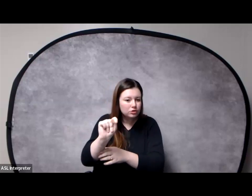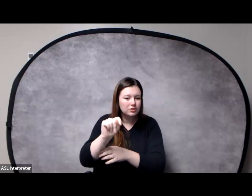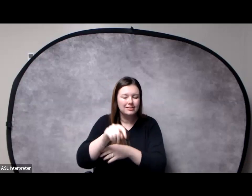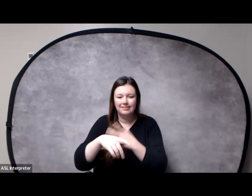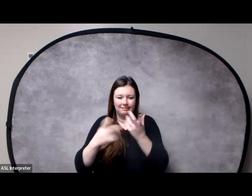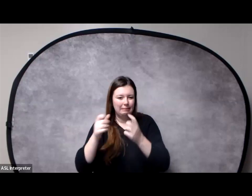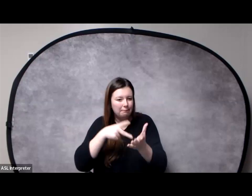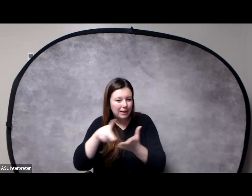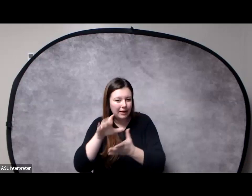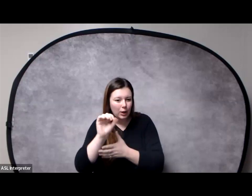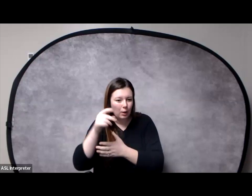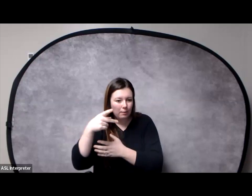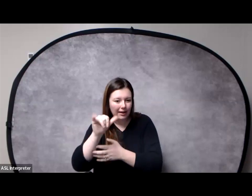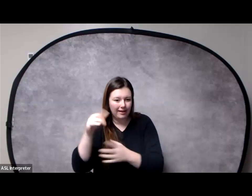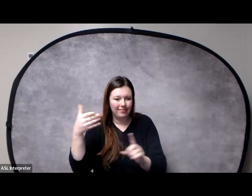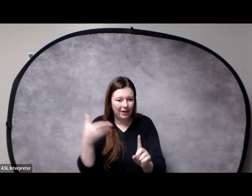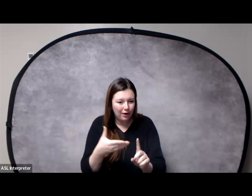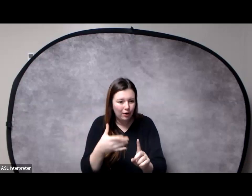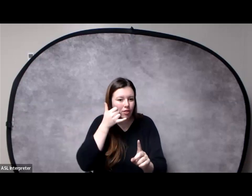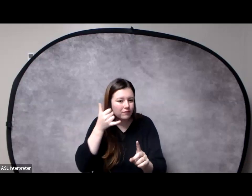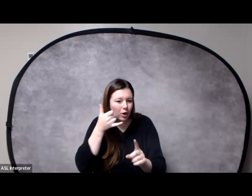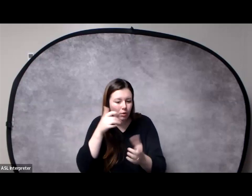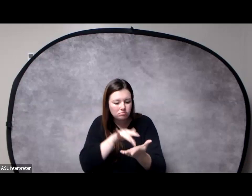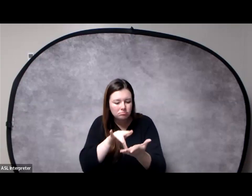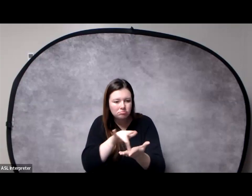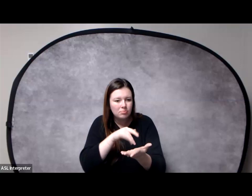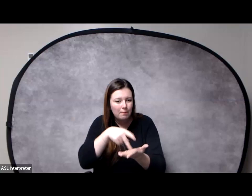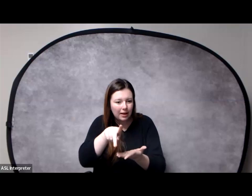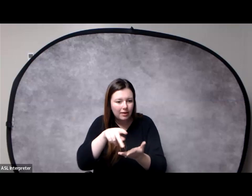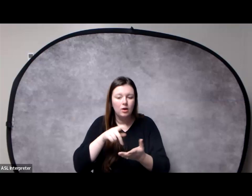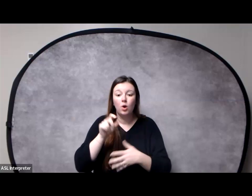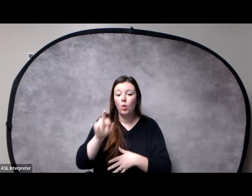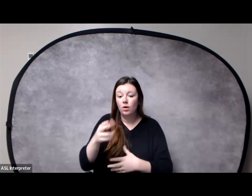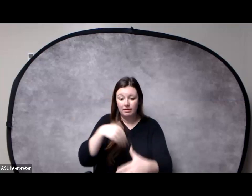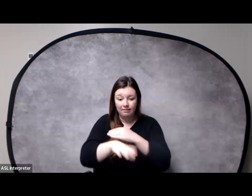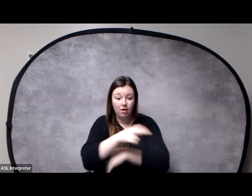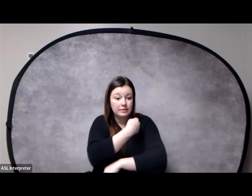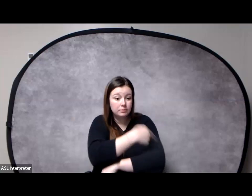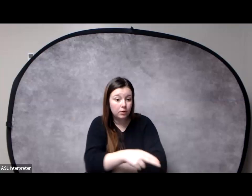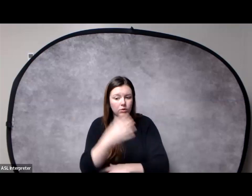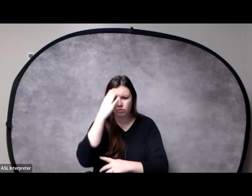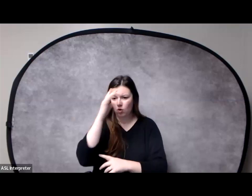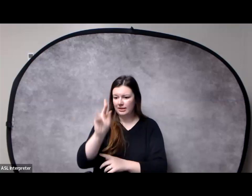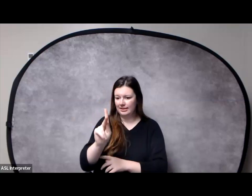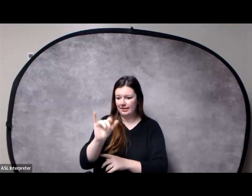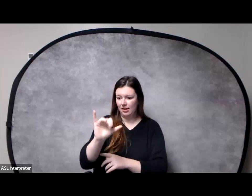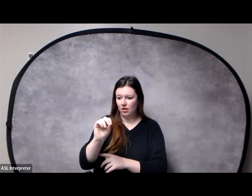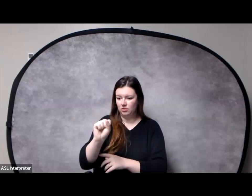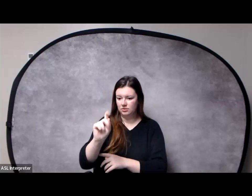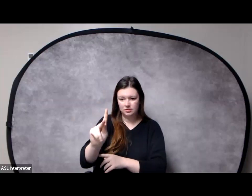And they ask me to check in at the kiosk instead of going to a desk. So there have been some key changes in the way we access health care.